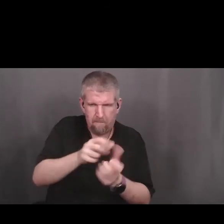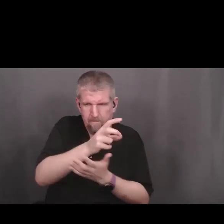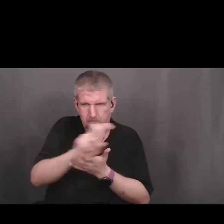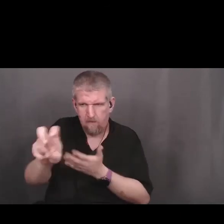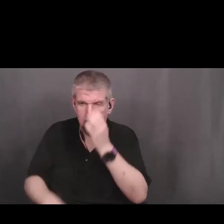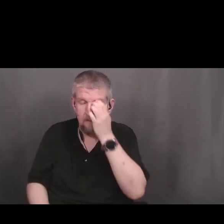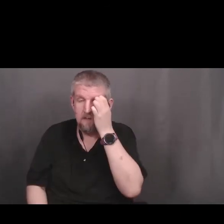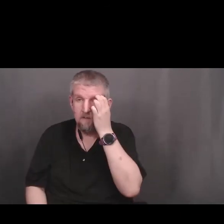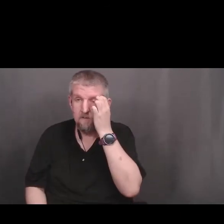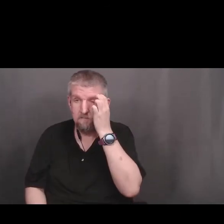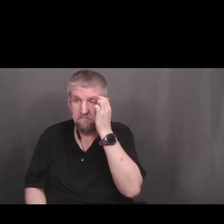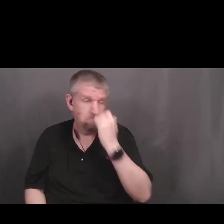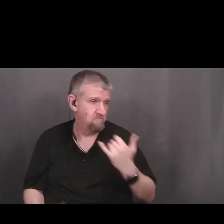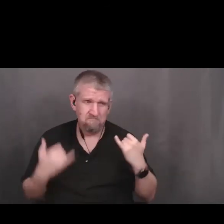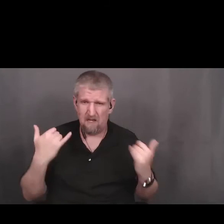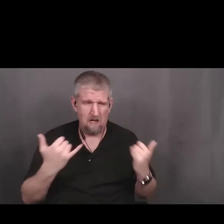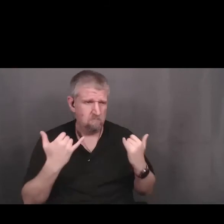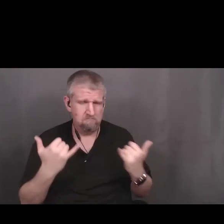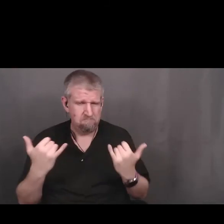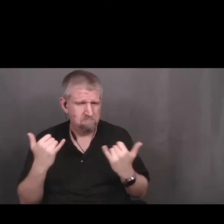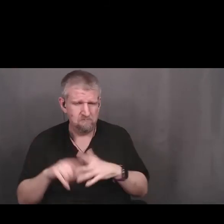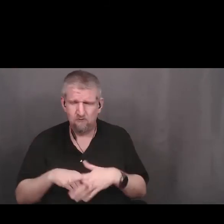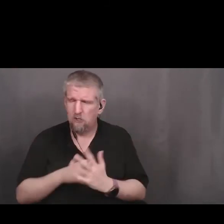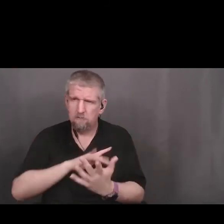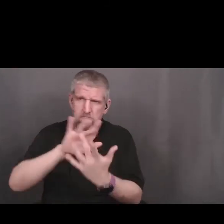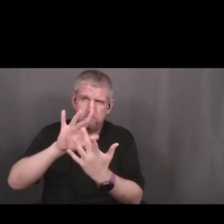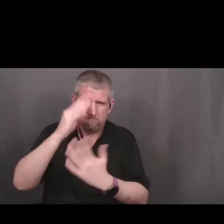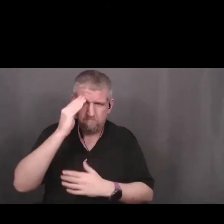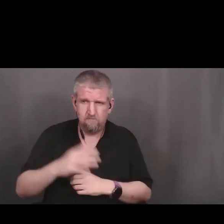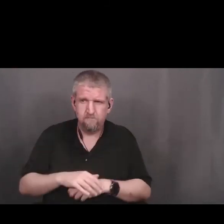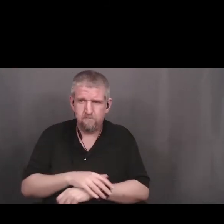I would go ahead and start now if it's a year beforehand,